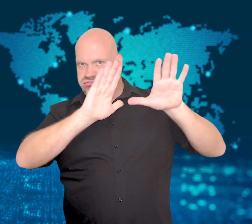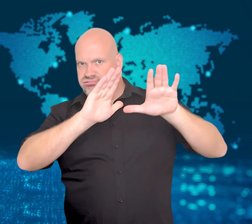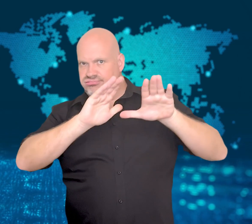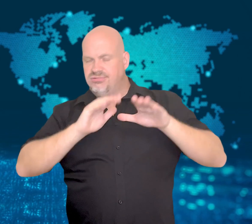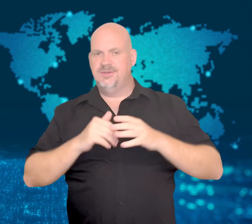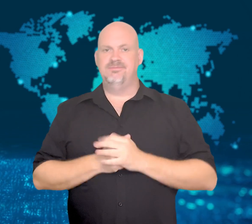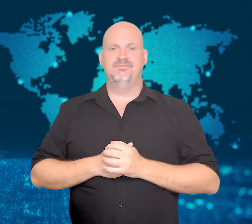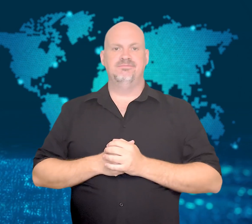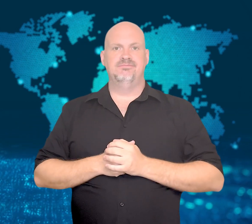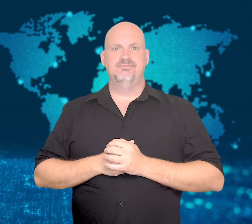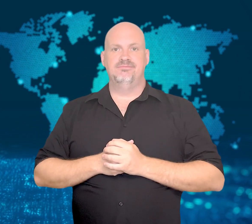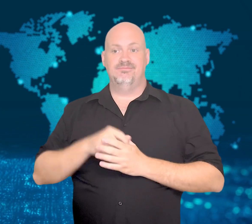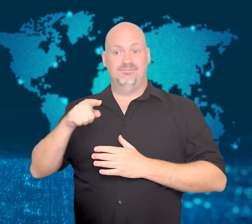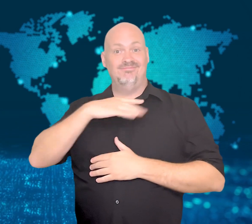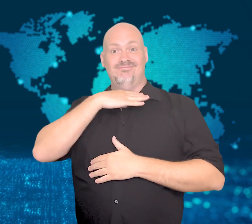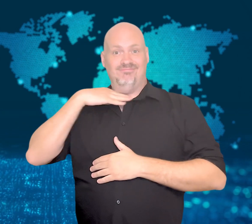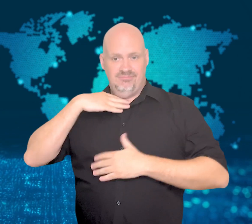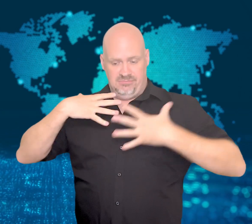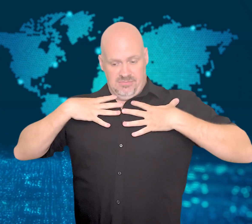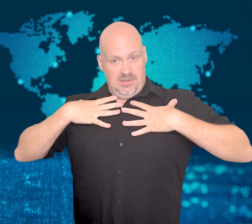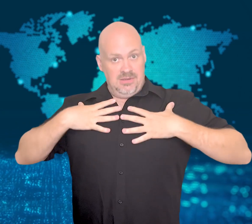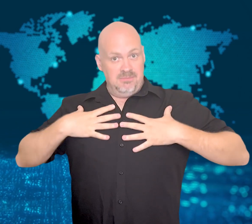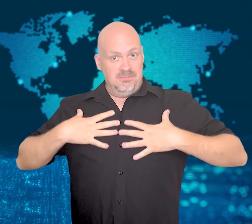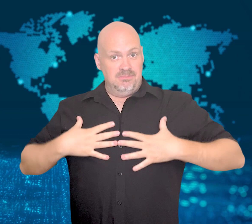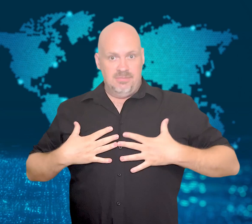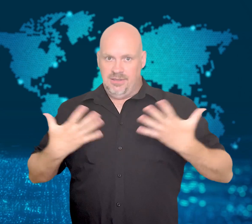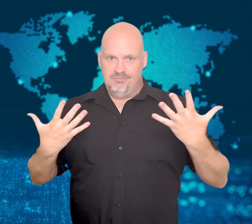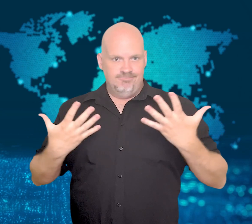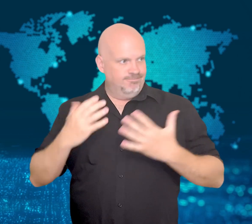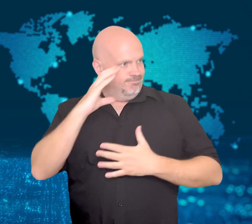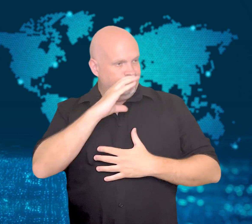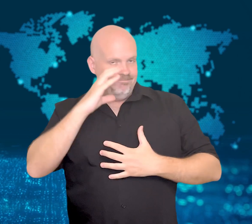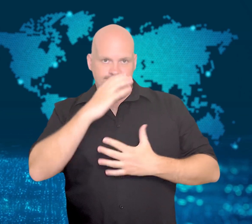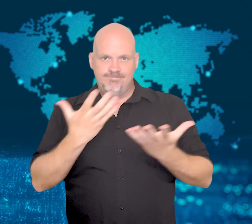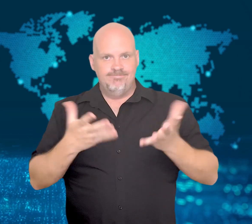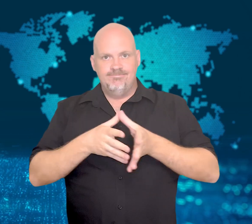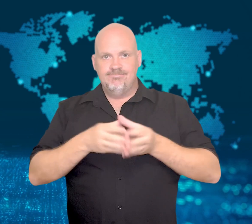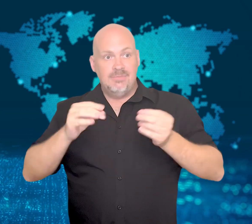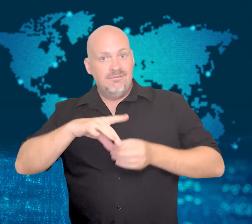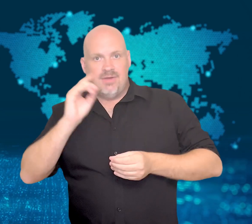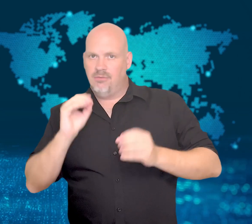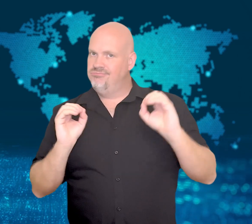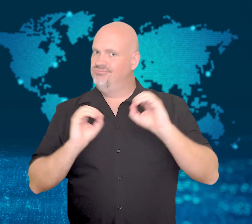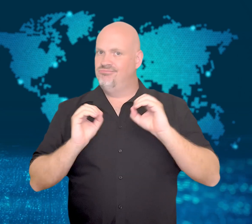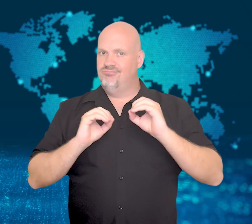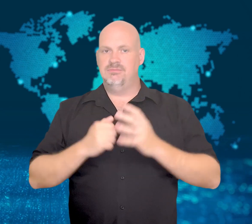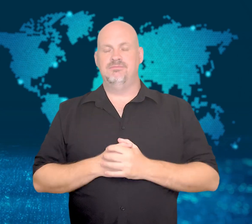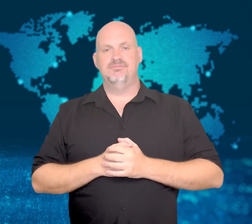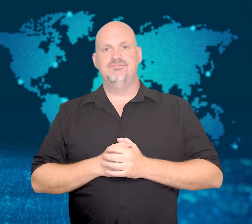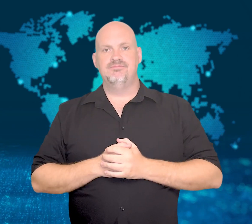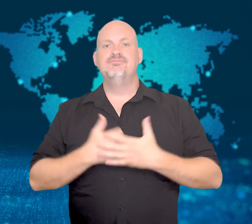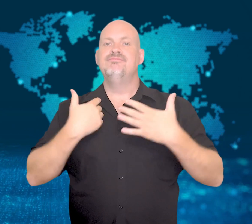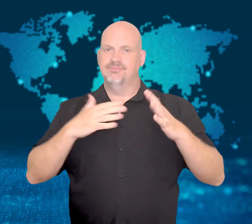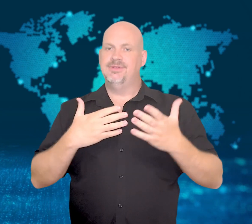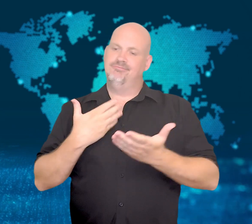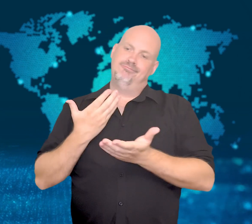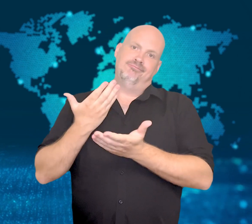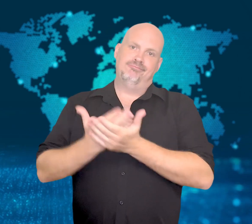The body of the head has not been found.